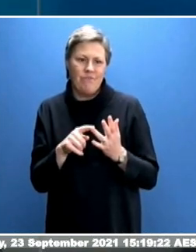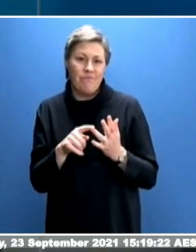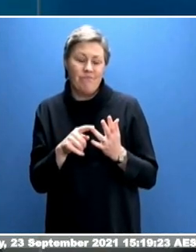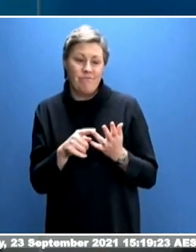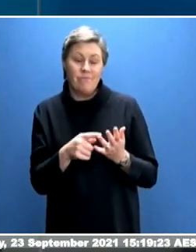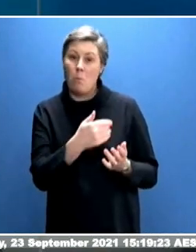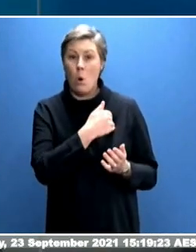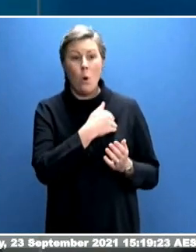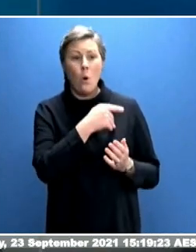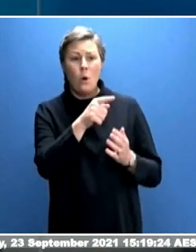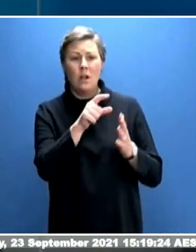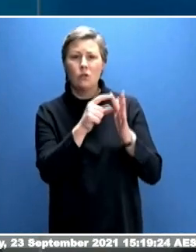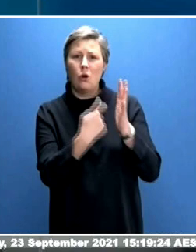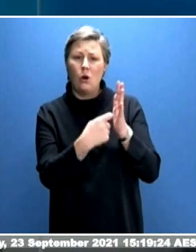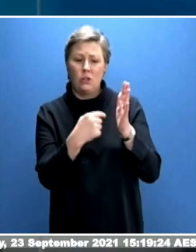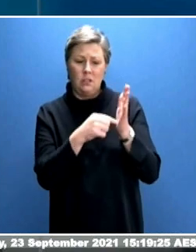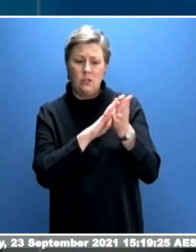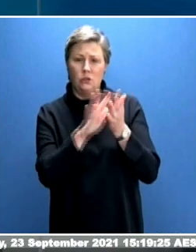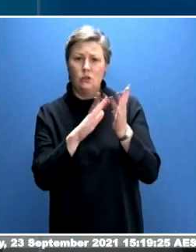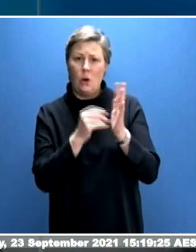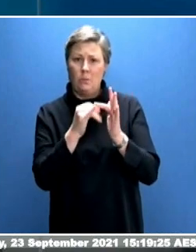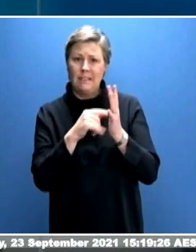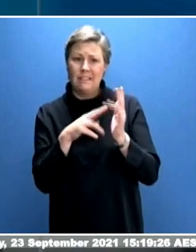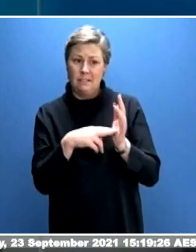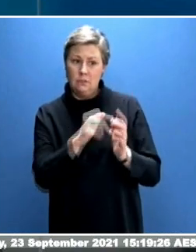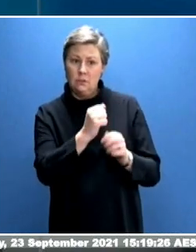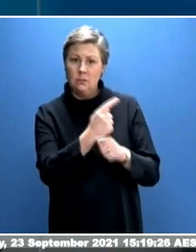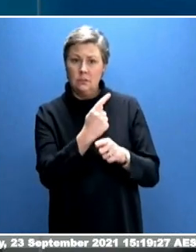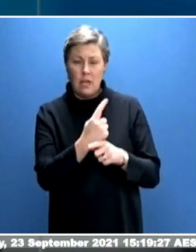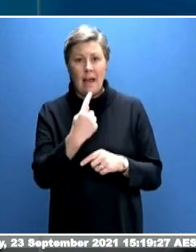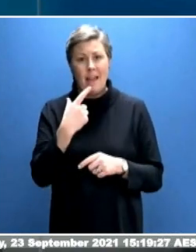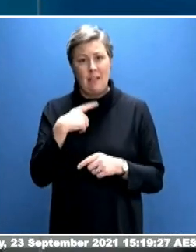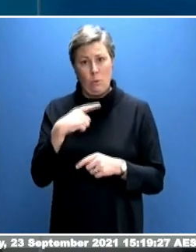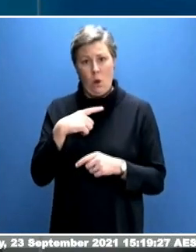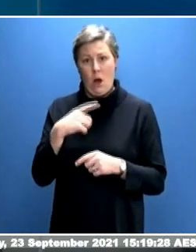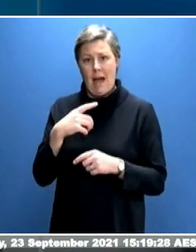has to be a transition plan to help ensure success on the other side.